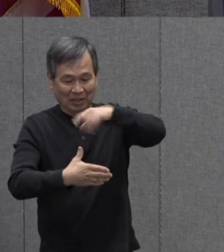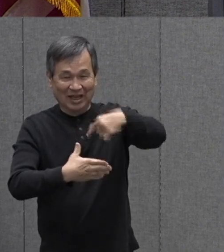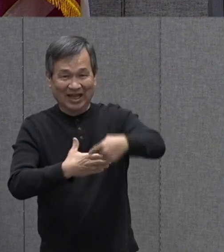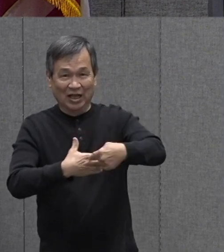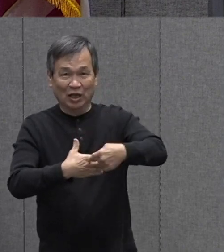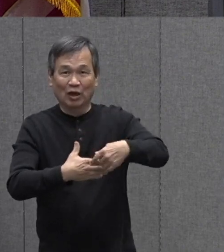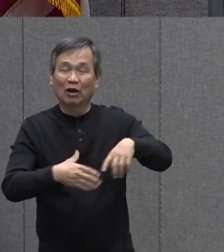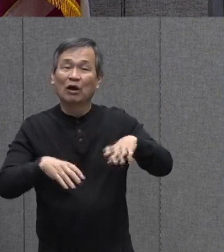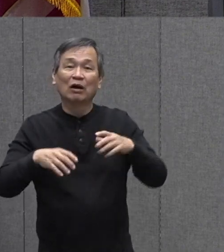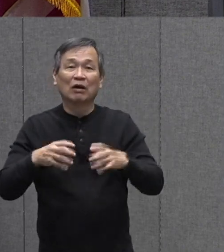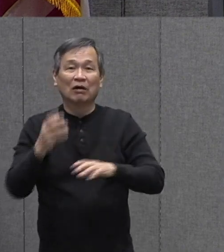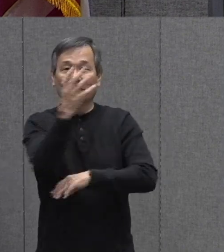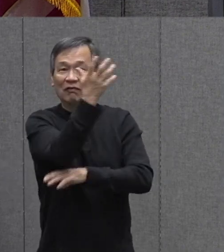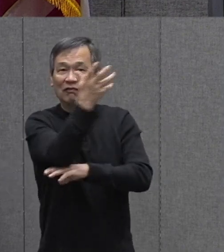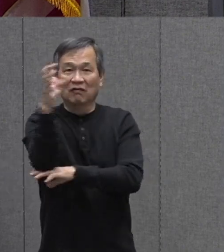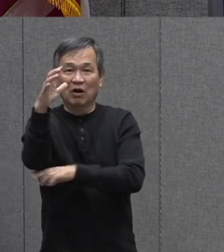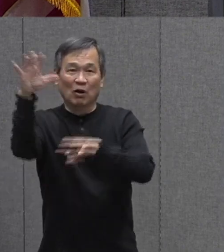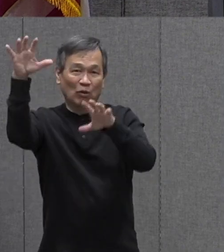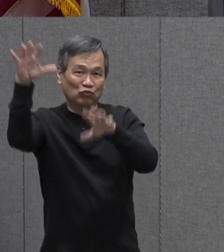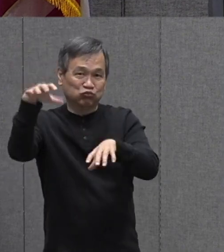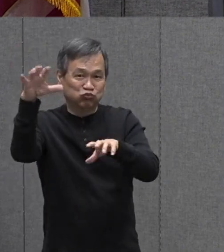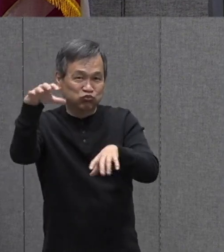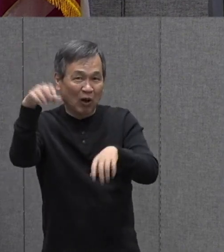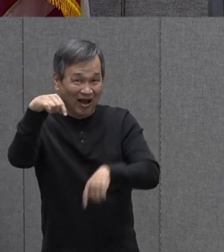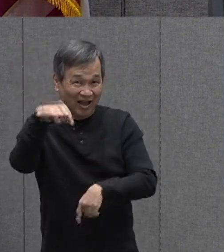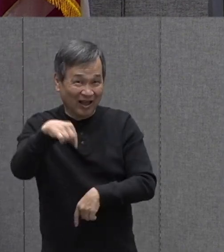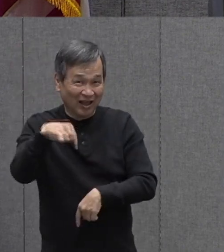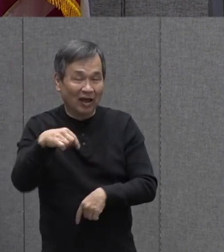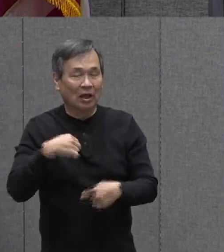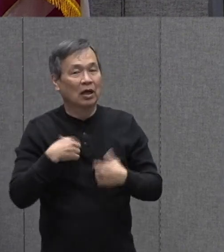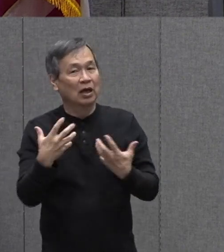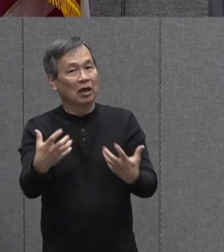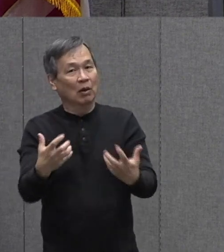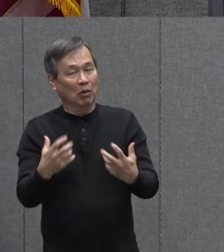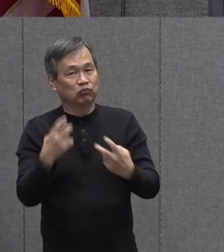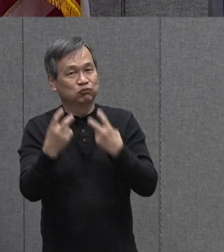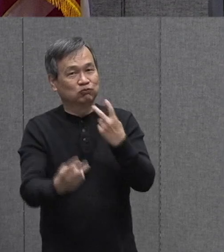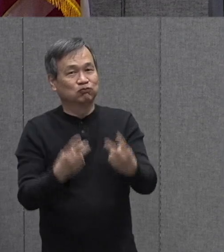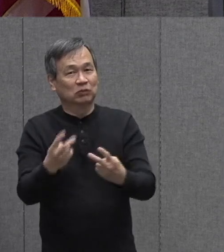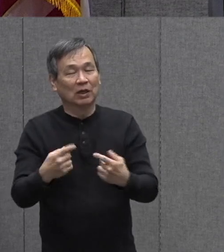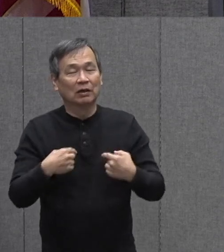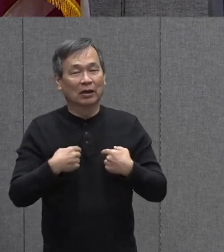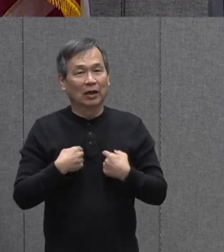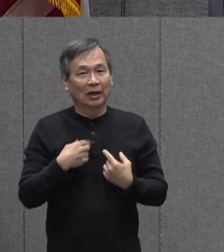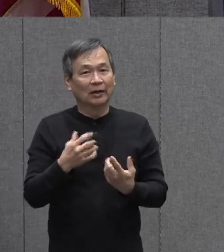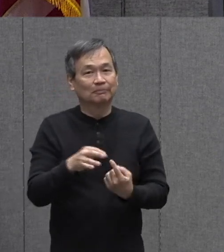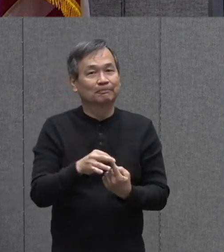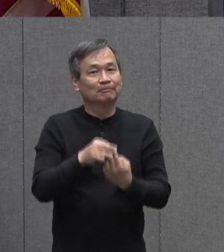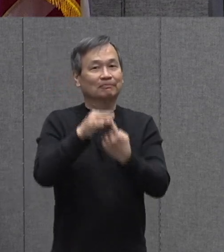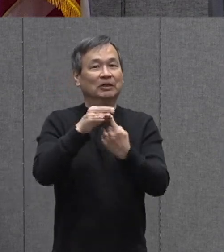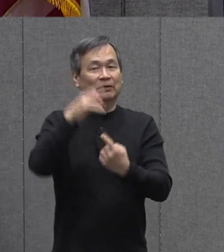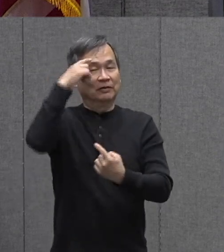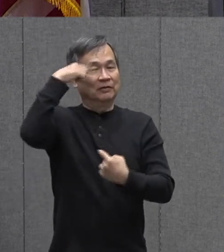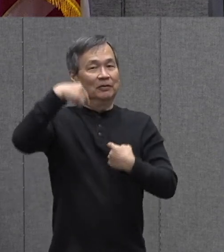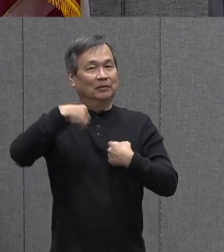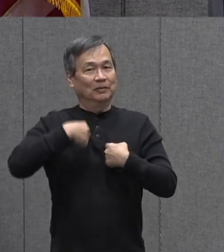I'm gonna add the Amazon Rainforest, rainforest to mine, because that's special to me. I'll show you where we can find those.